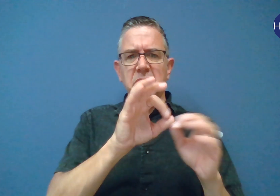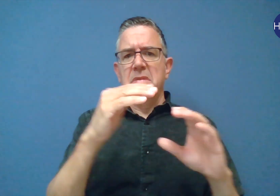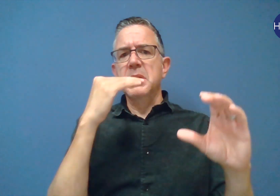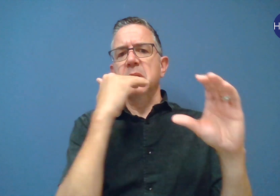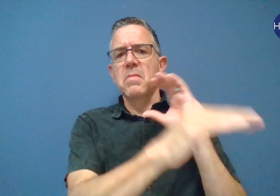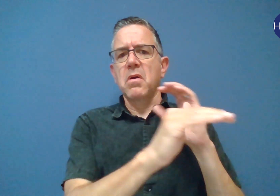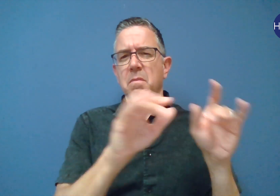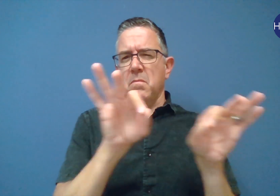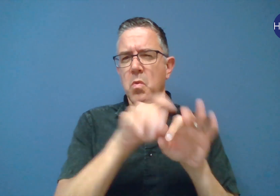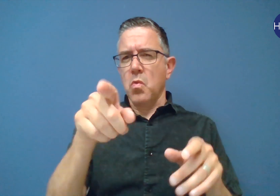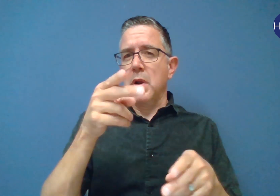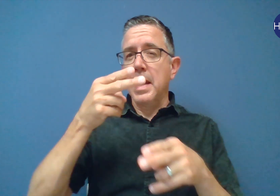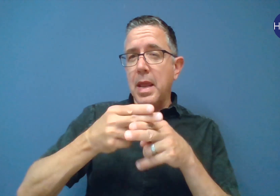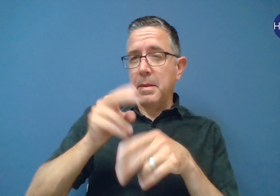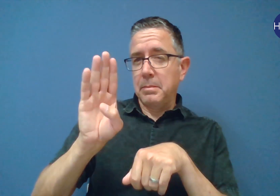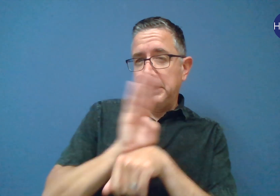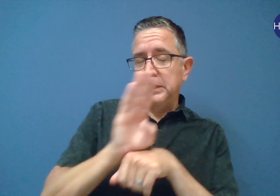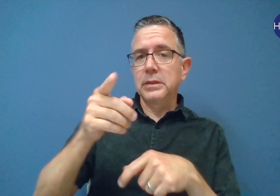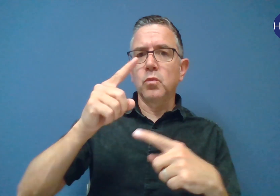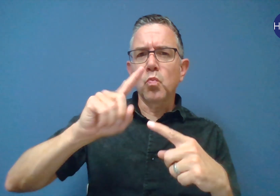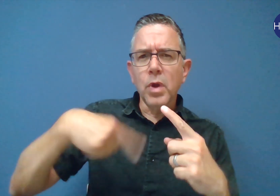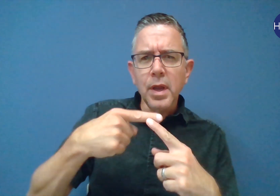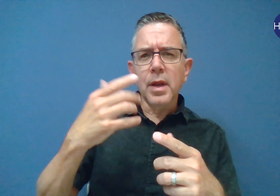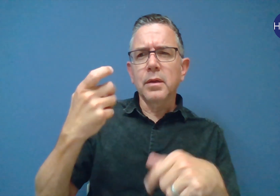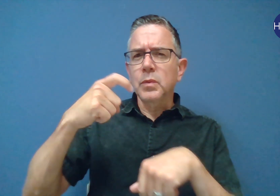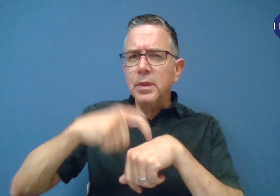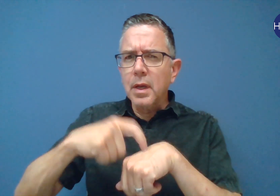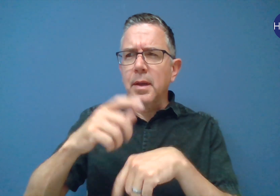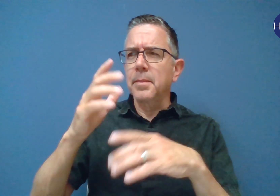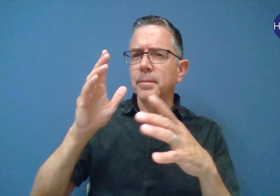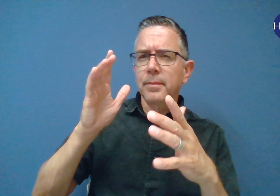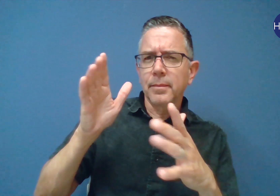You can send them an email with the name of business when it happens.